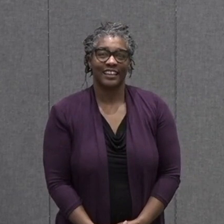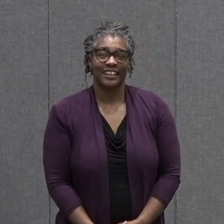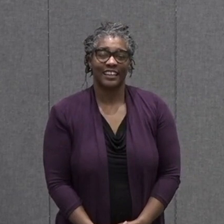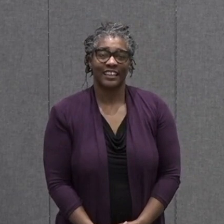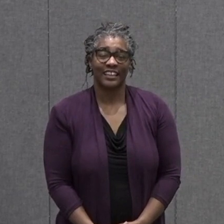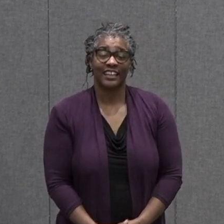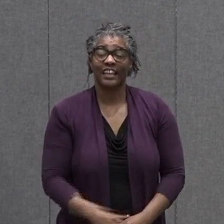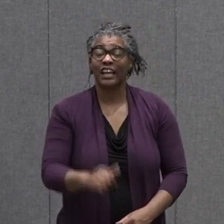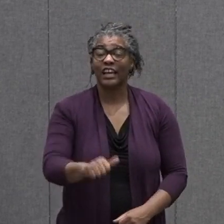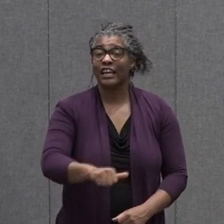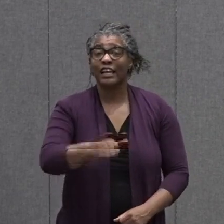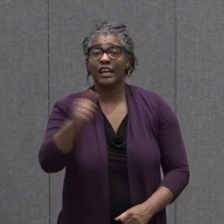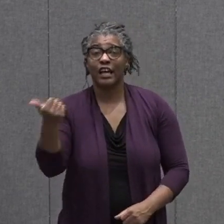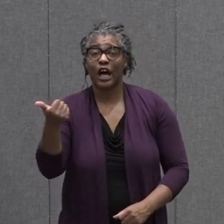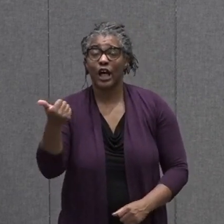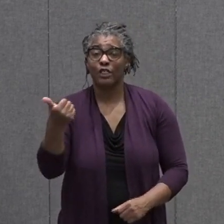that we could build with our letter tiles?